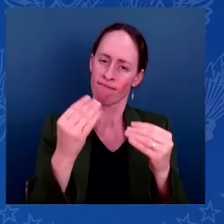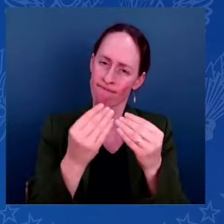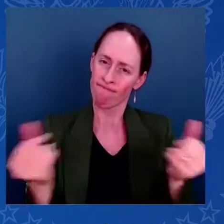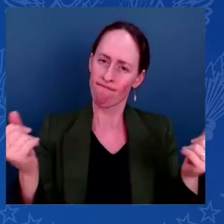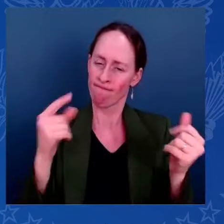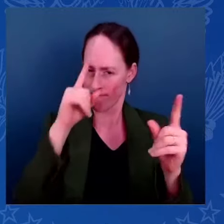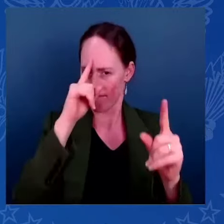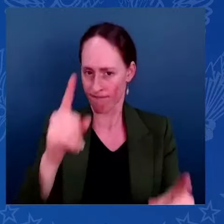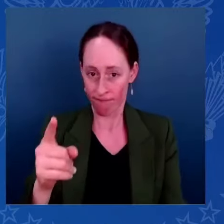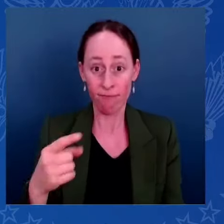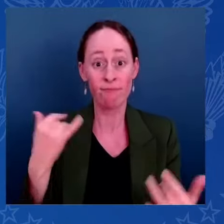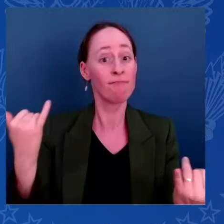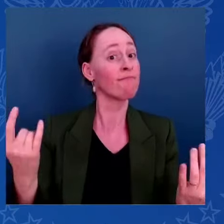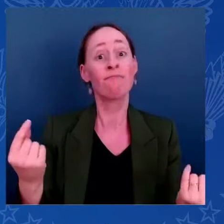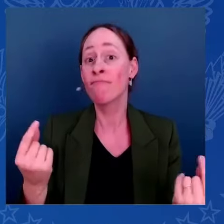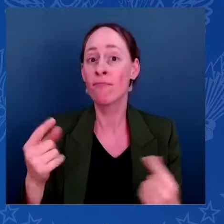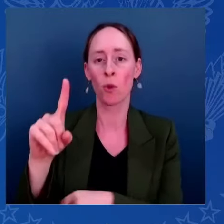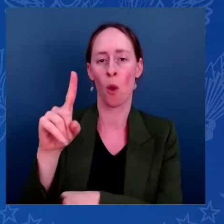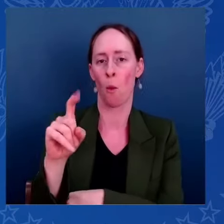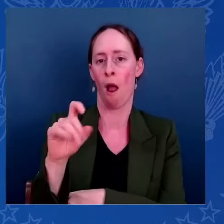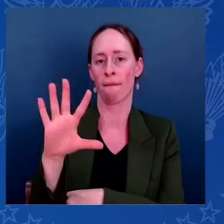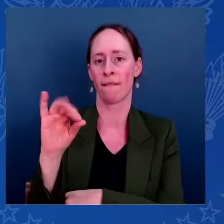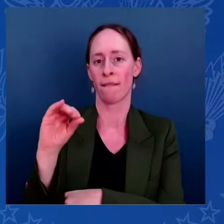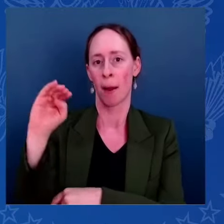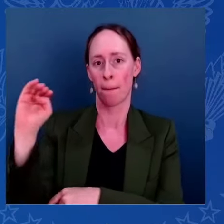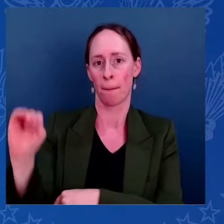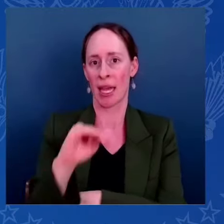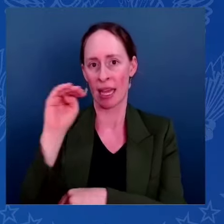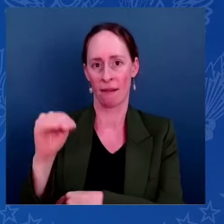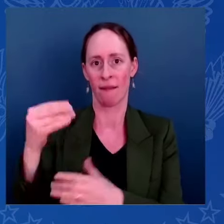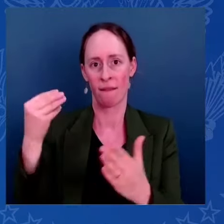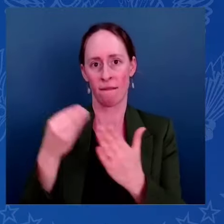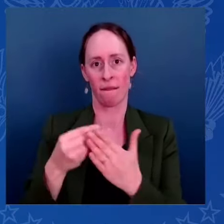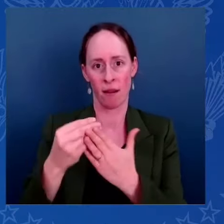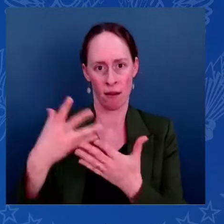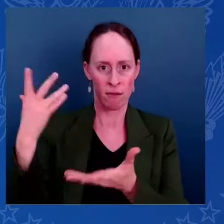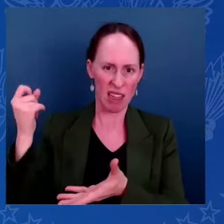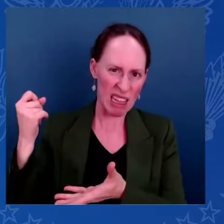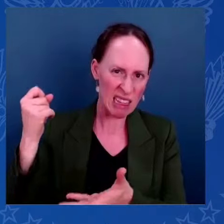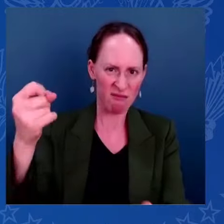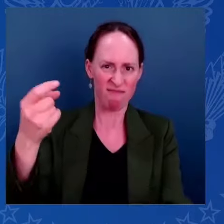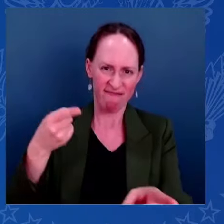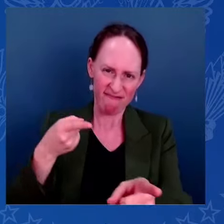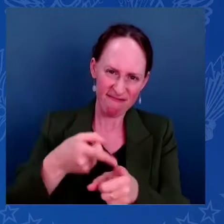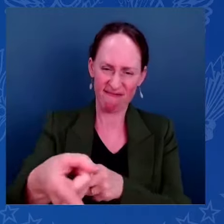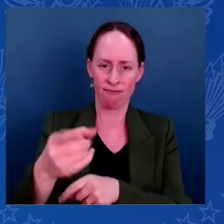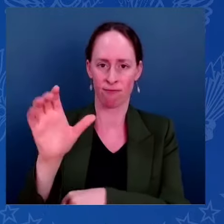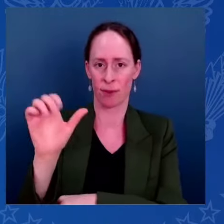for some of the nation's cutting-edge cancer research institutions. That includes right here at Tulane University.